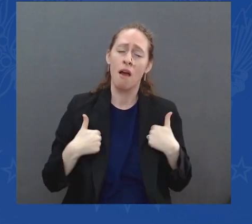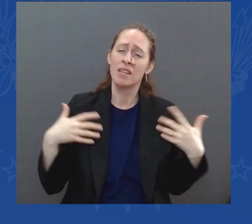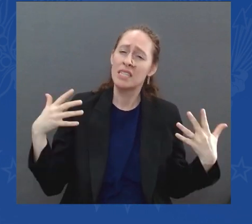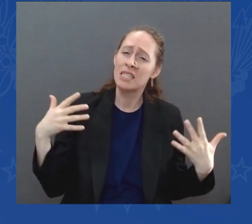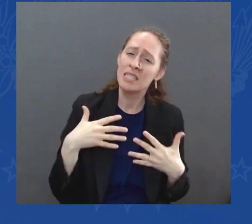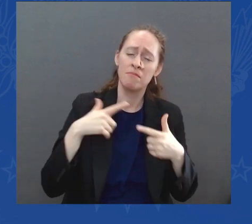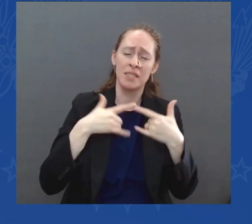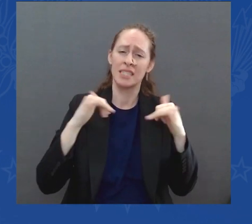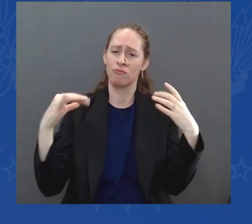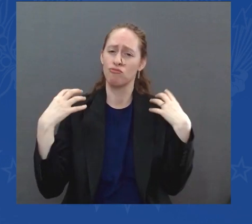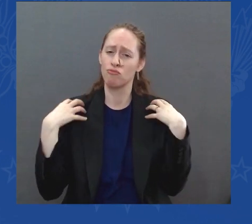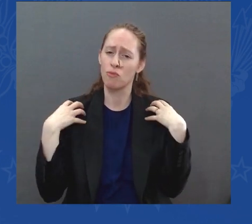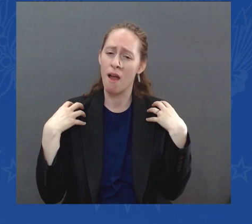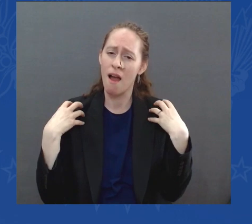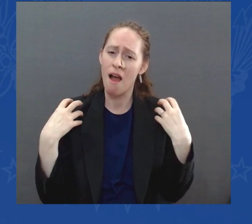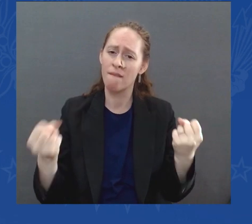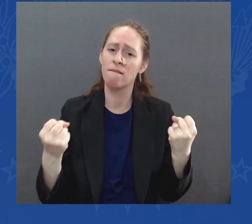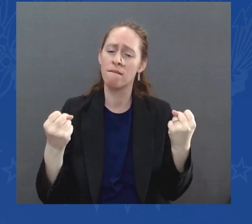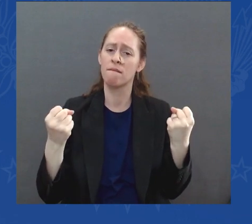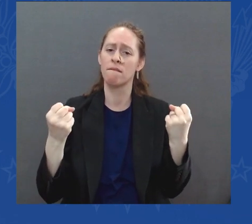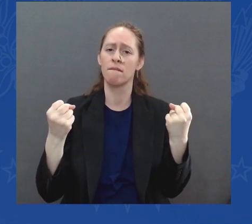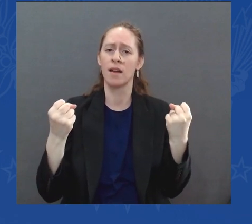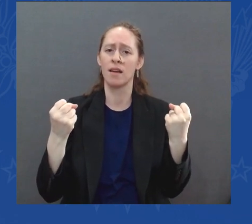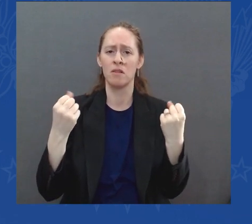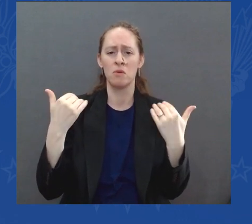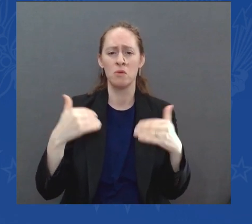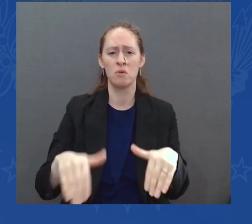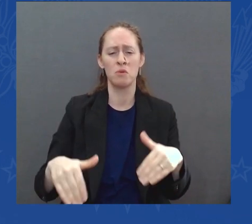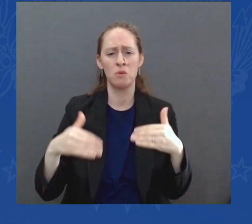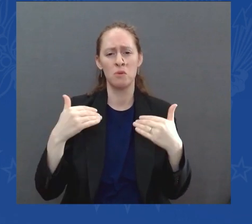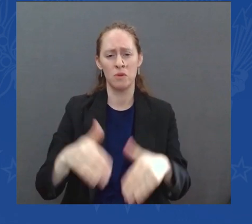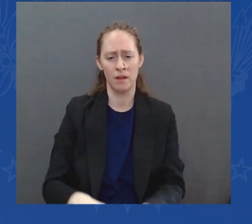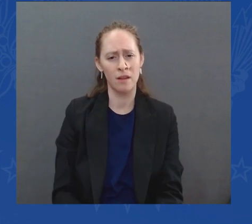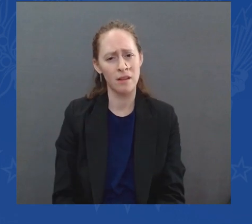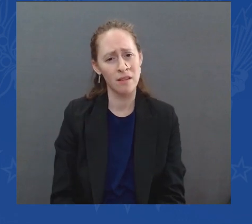those folks who were killed. They were business owners